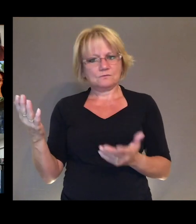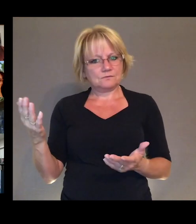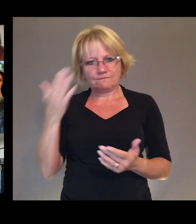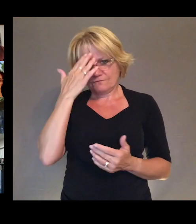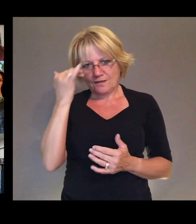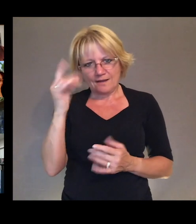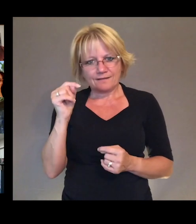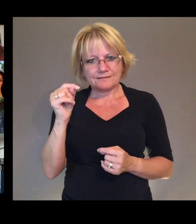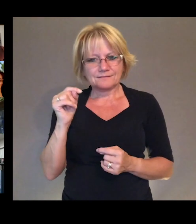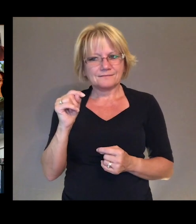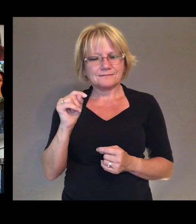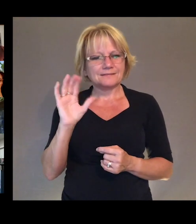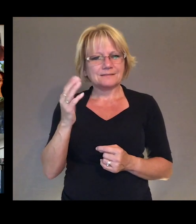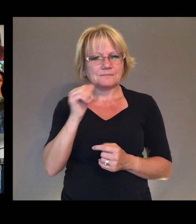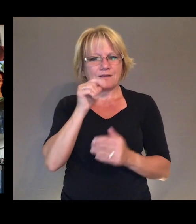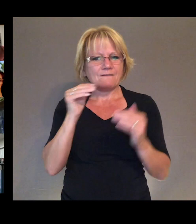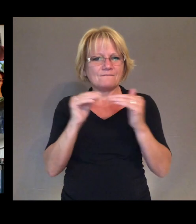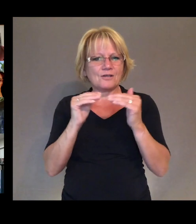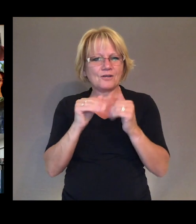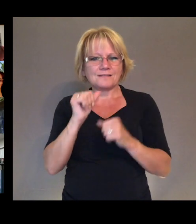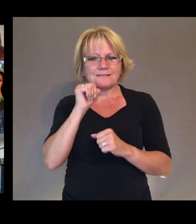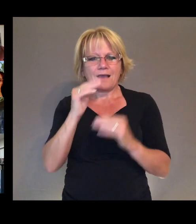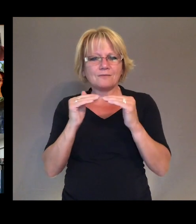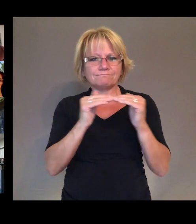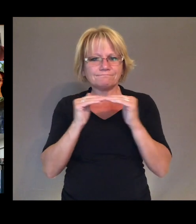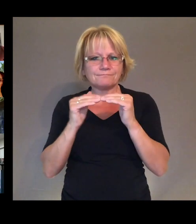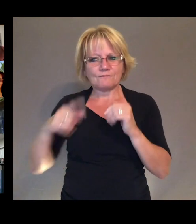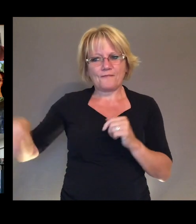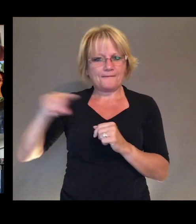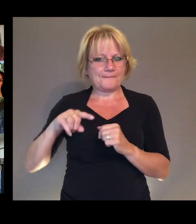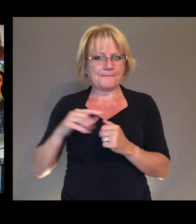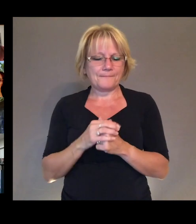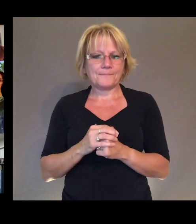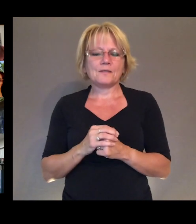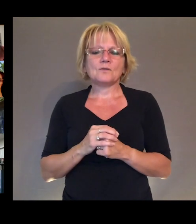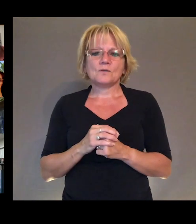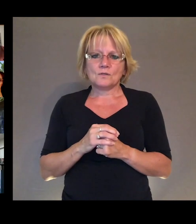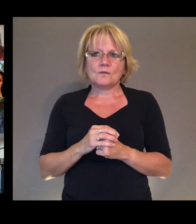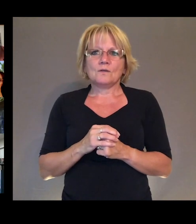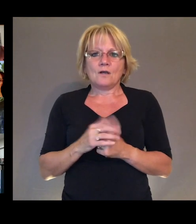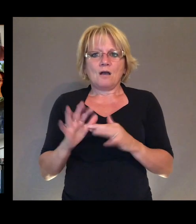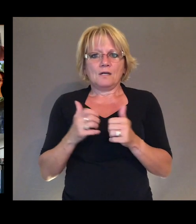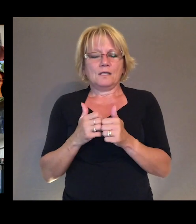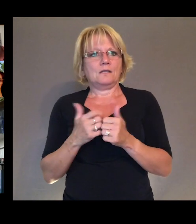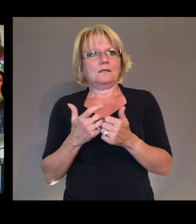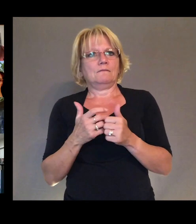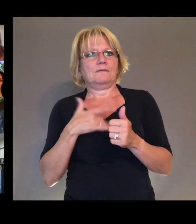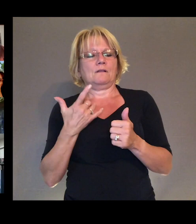That's not equitable for those students. So they're already behind the eight ball with that. They're behind the eight ball with the language.